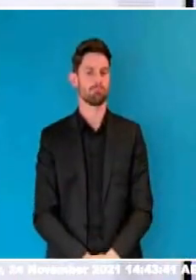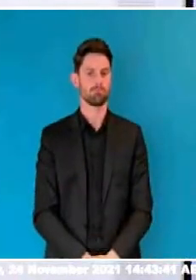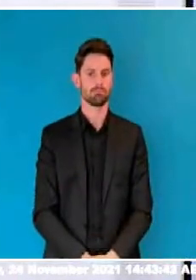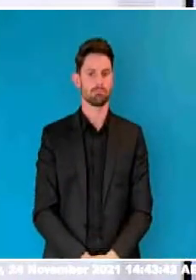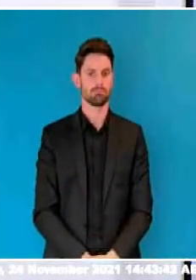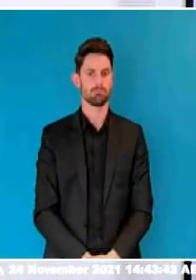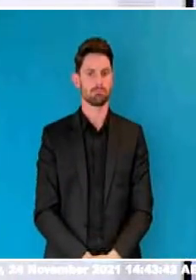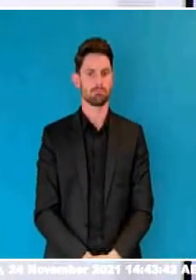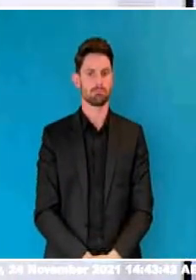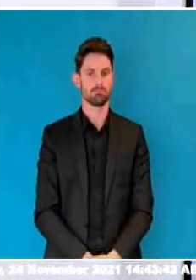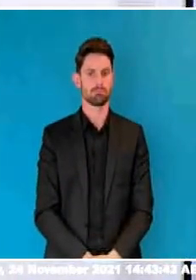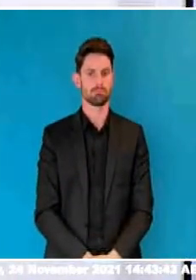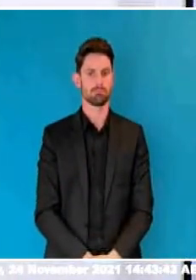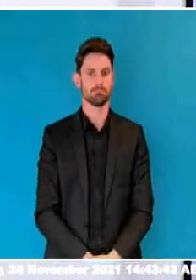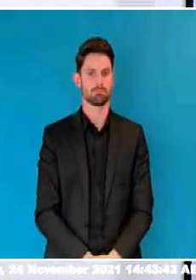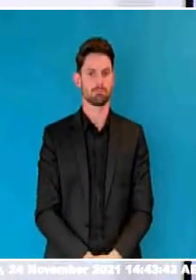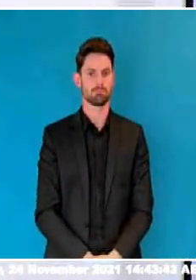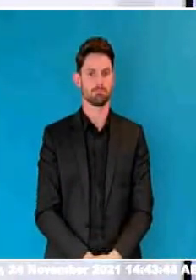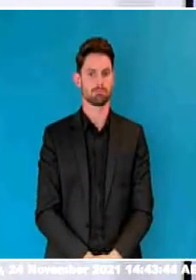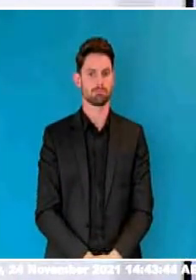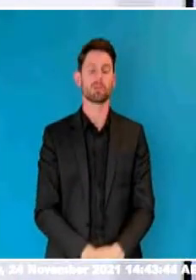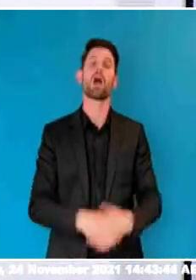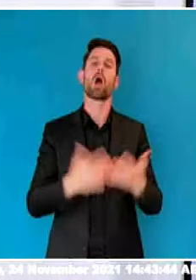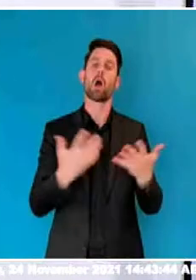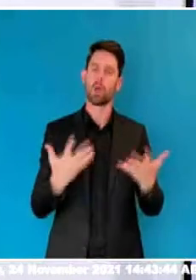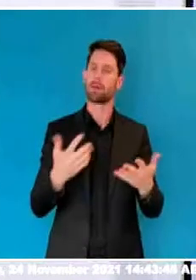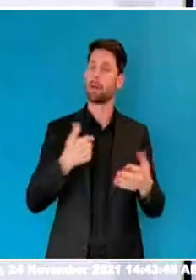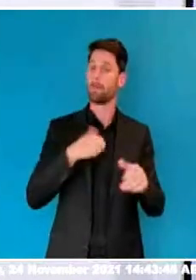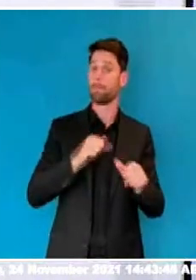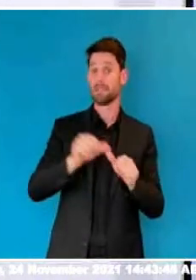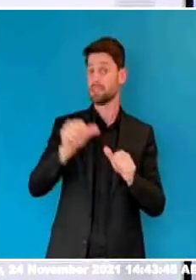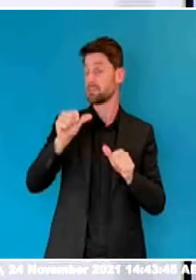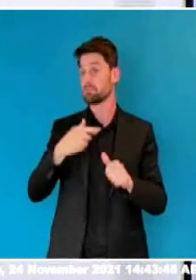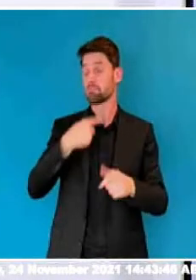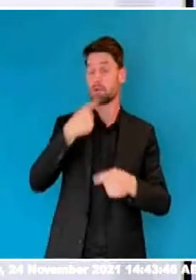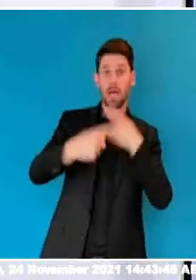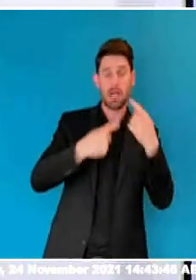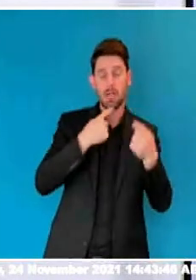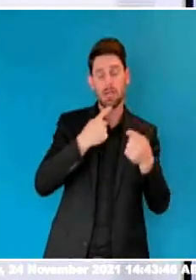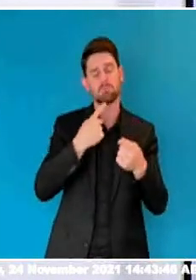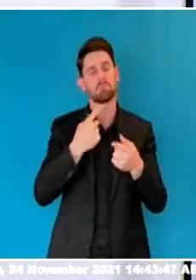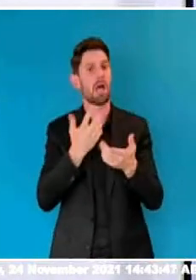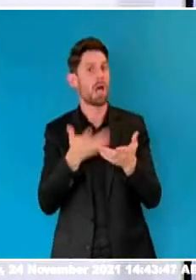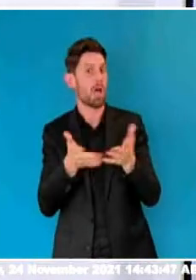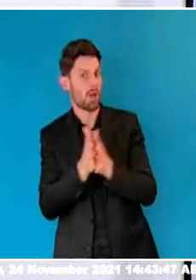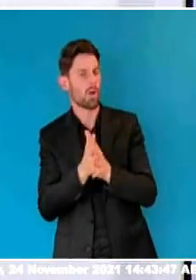So the best way I could describe that, MsÂ Eastman, is that in developing